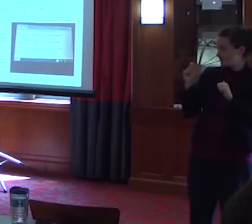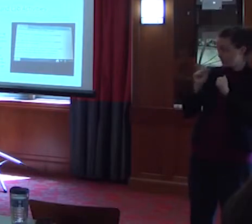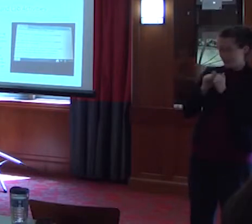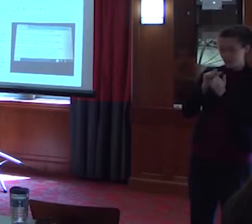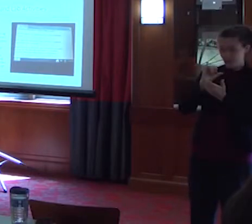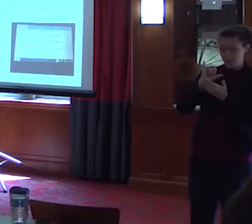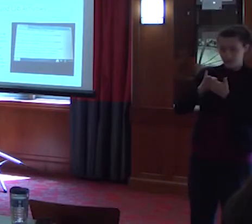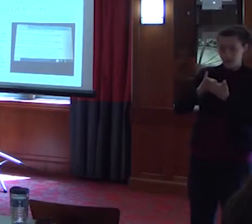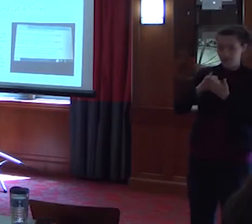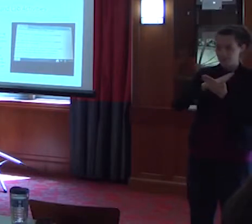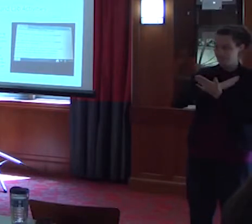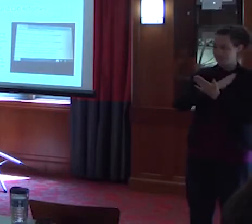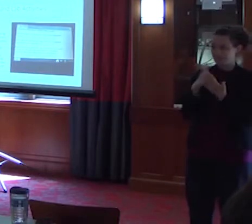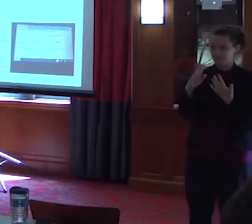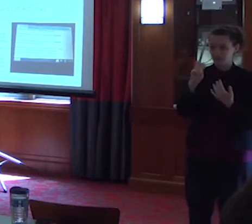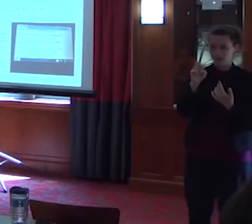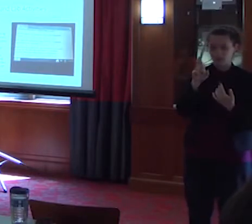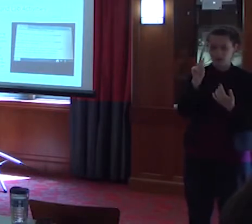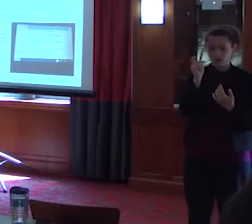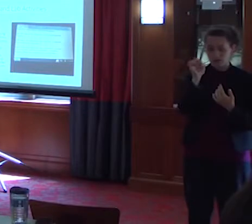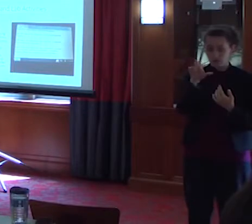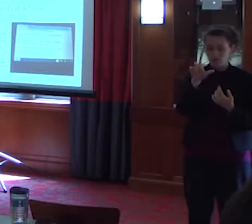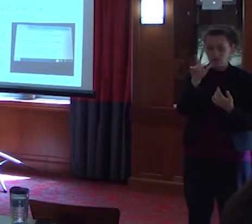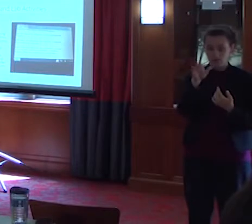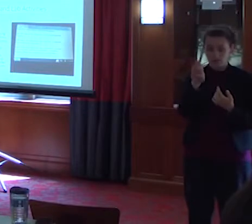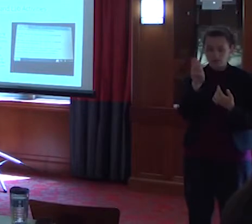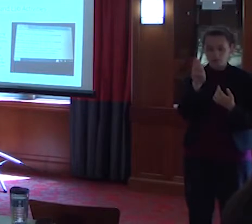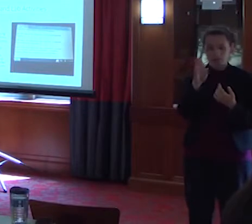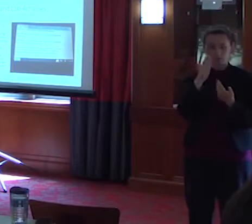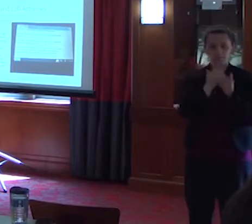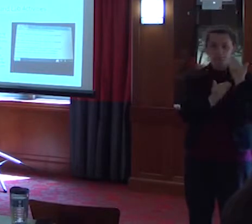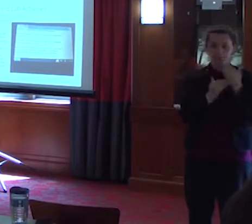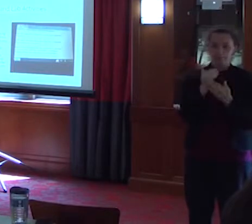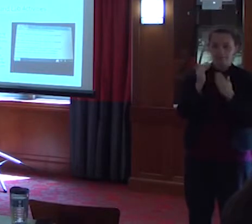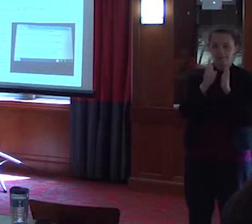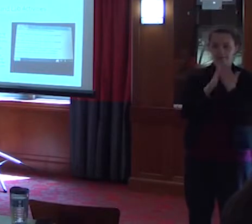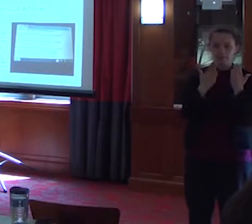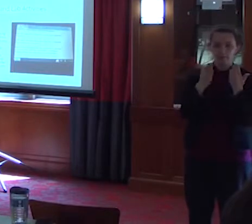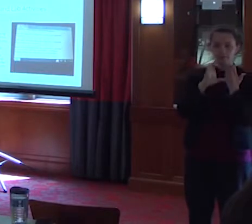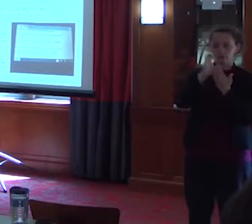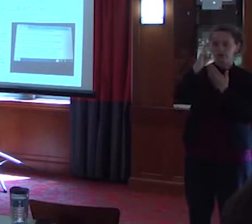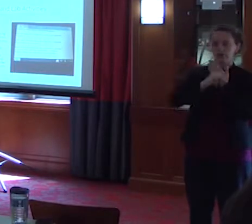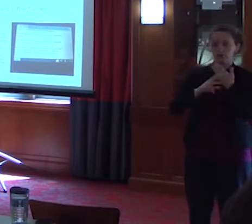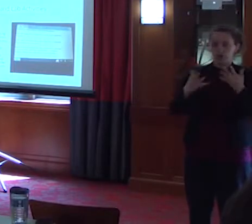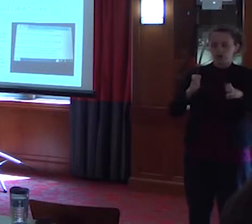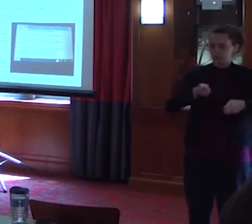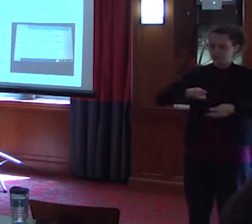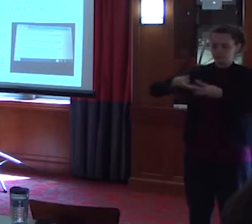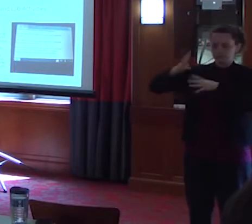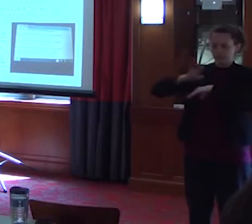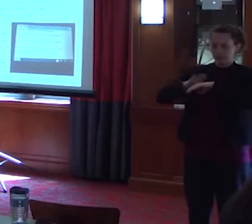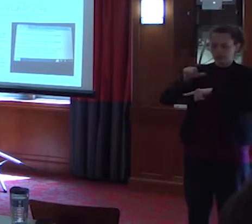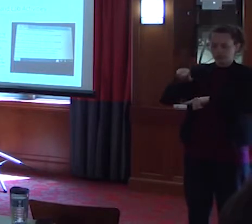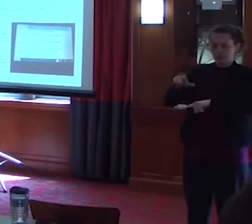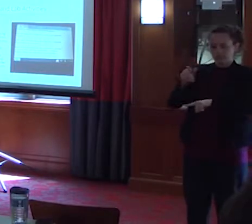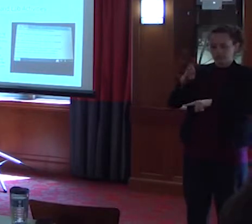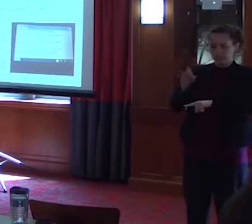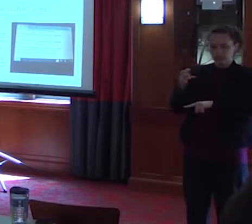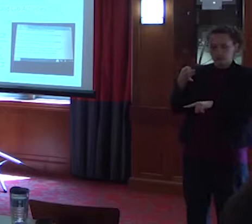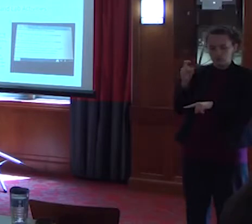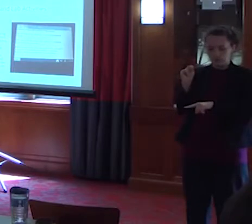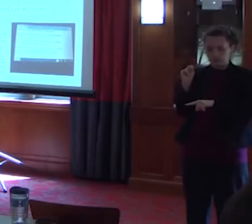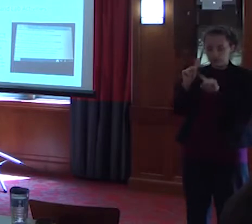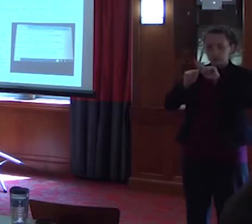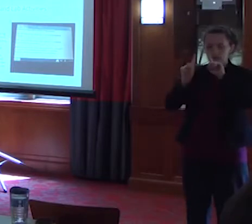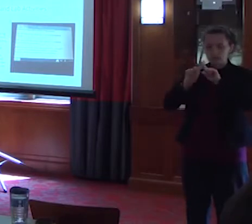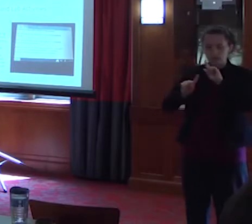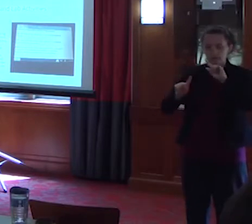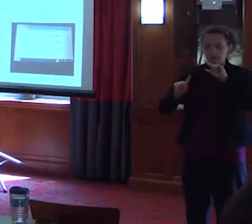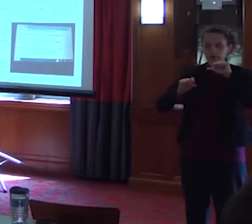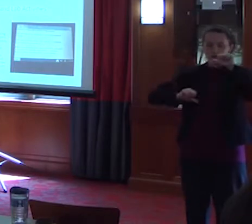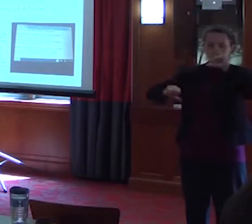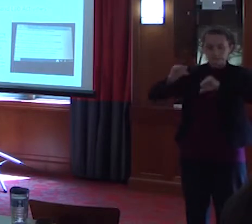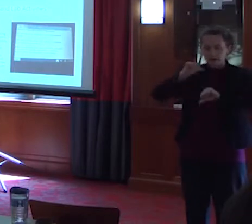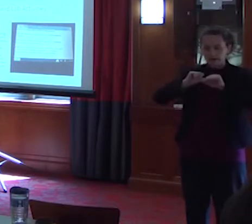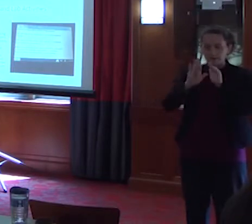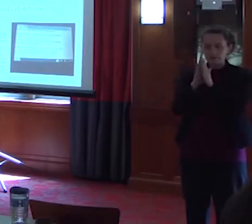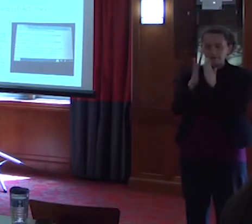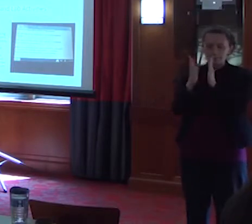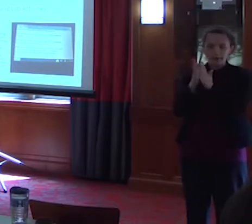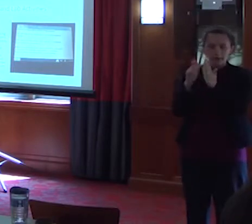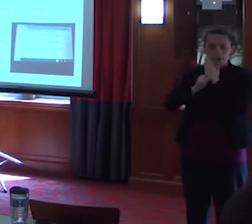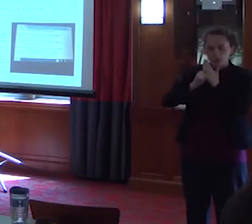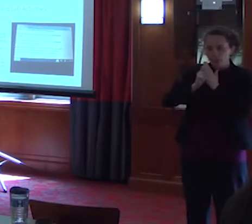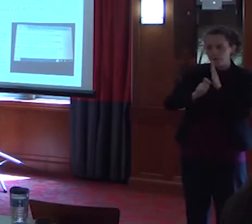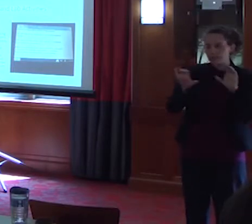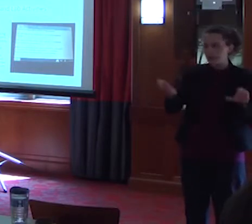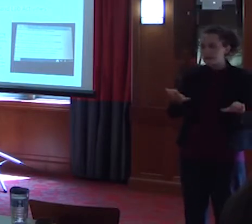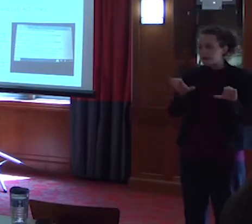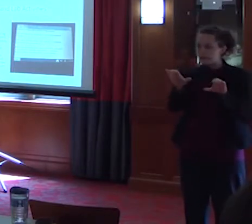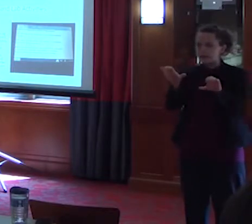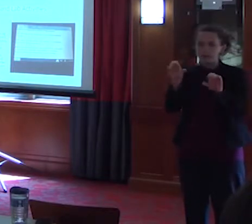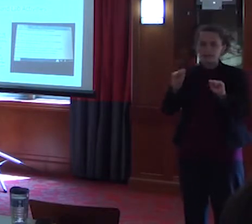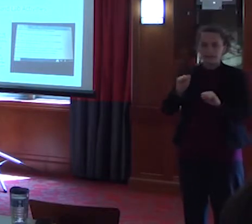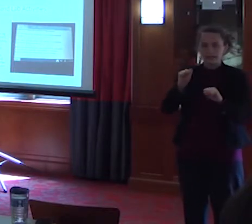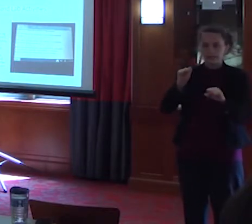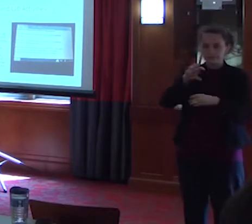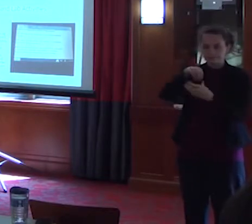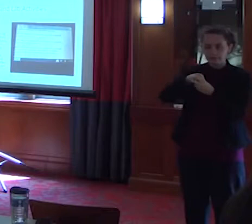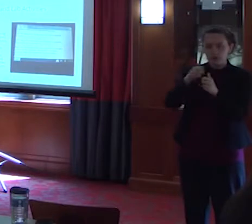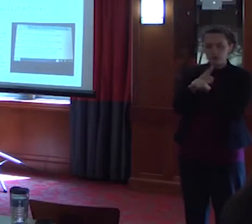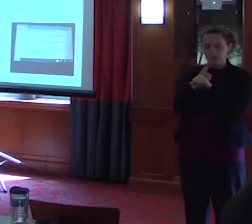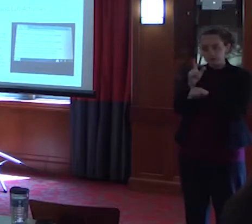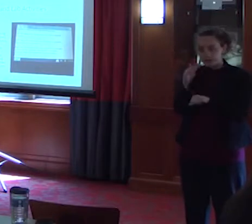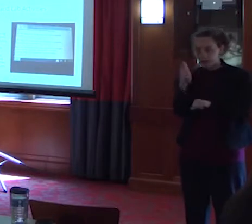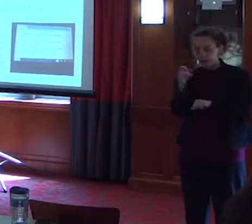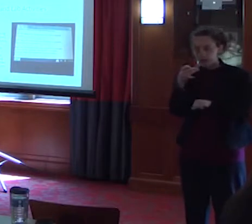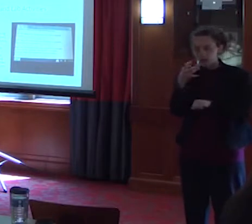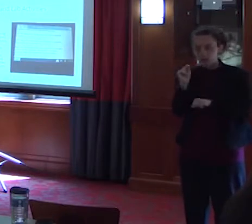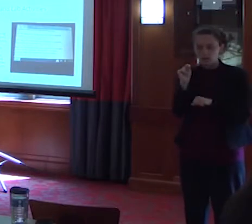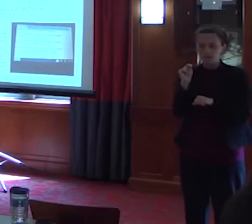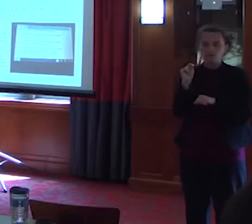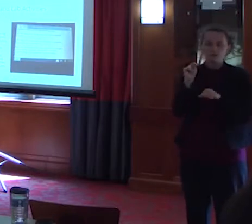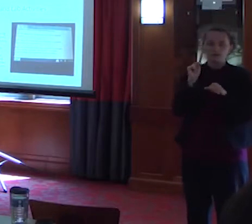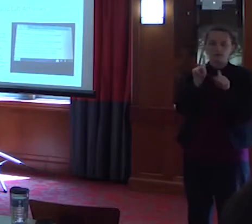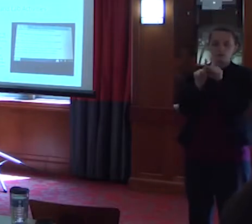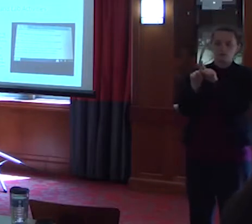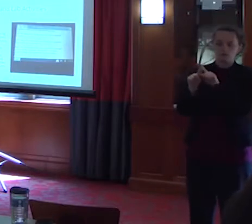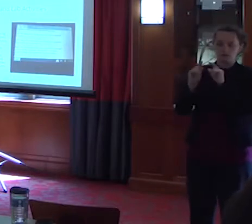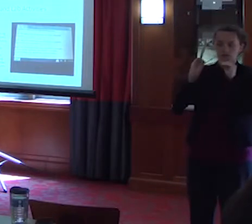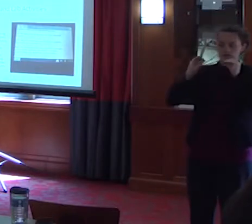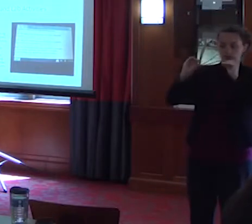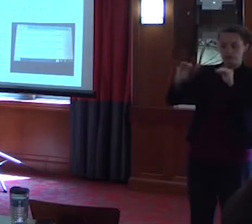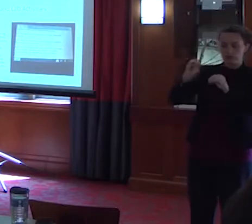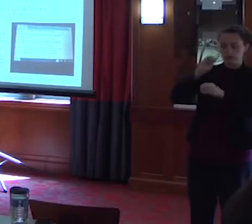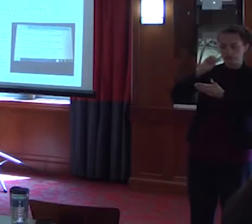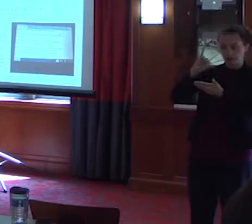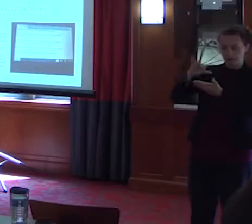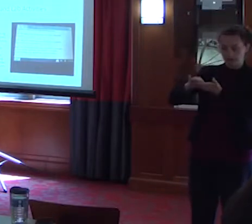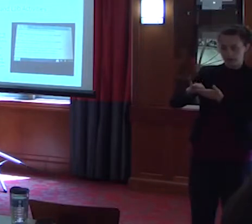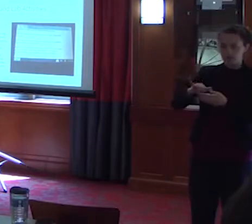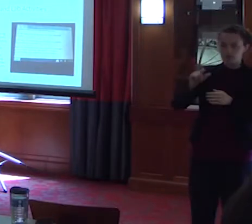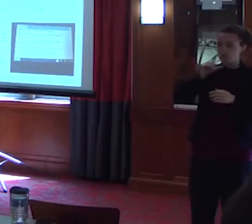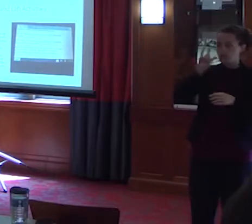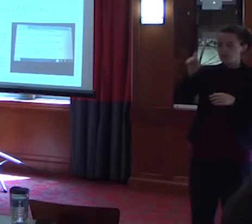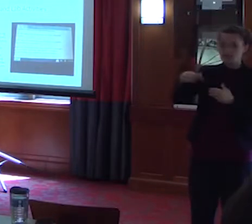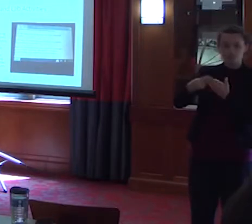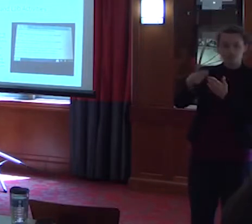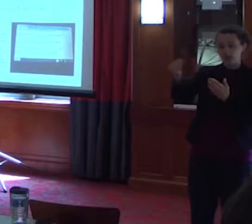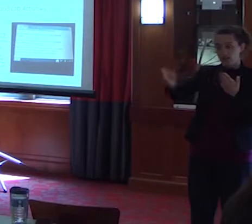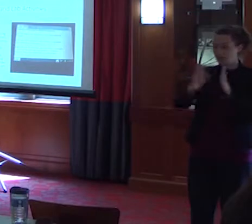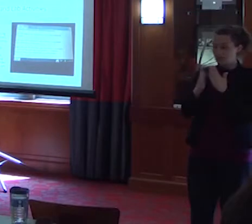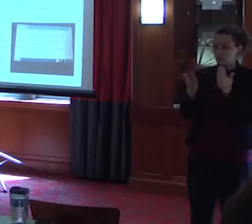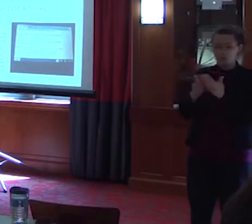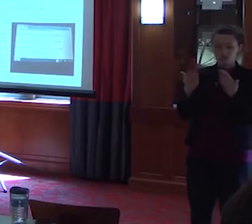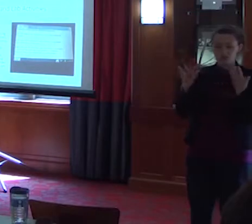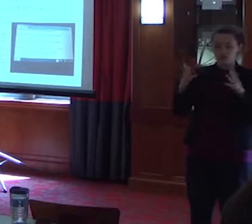Discovery date, 1807.